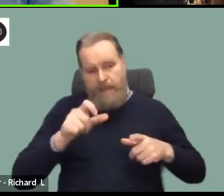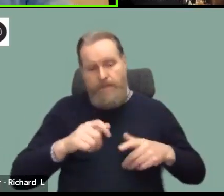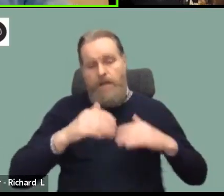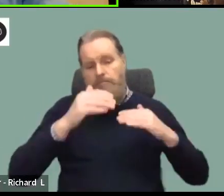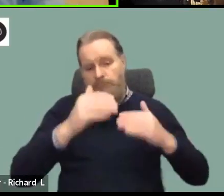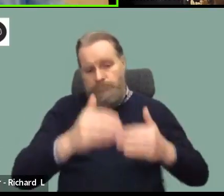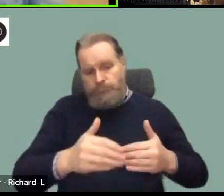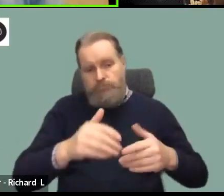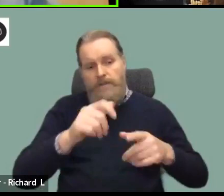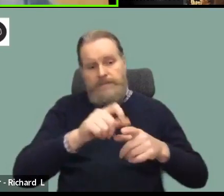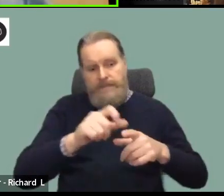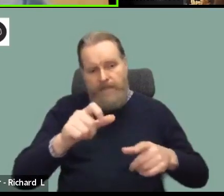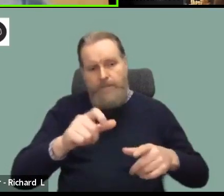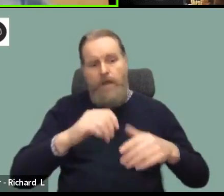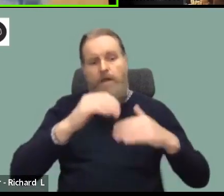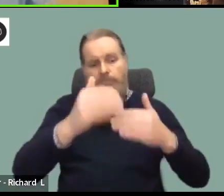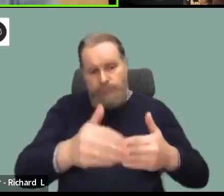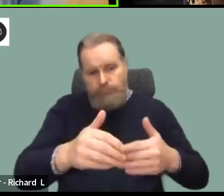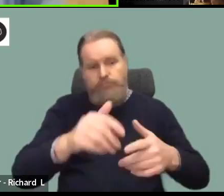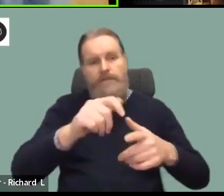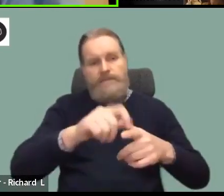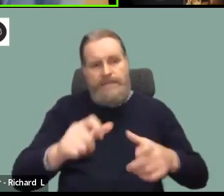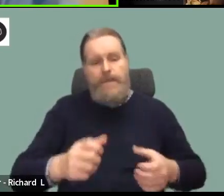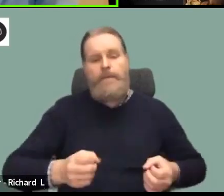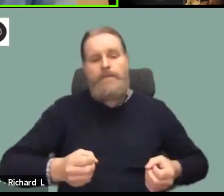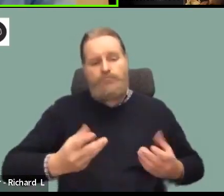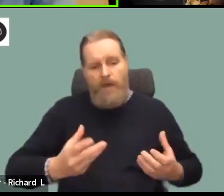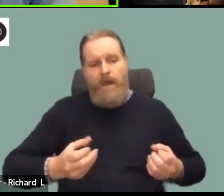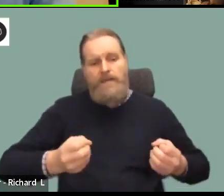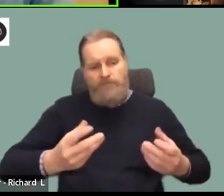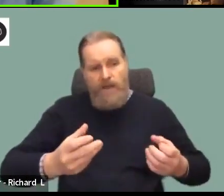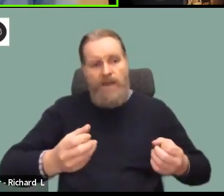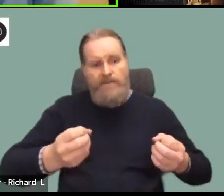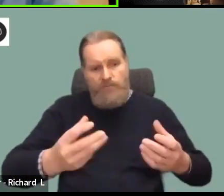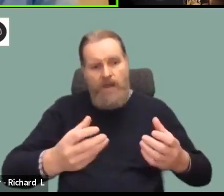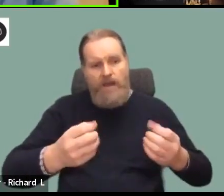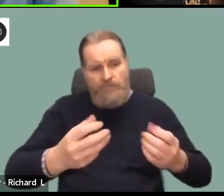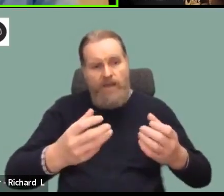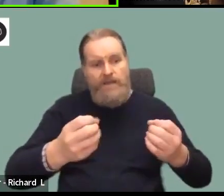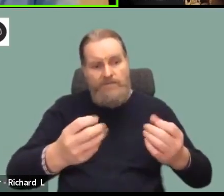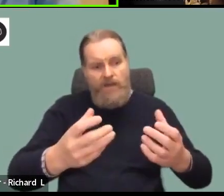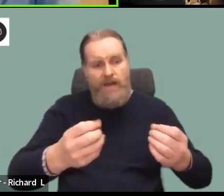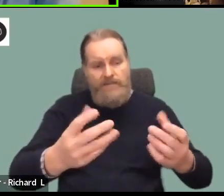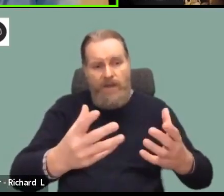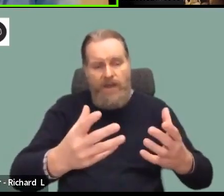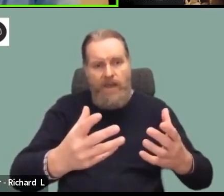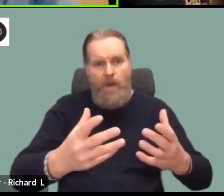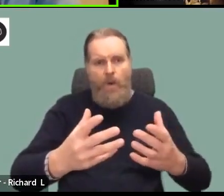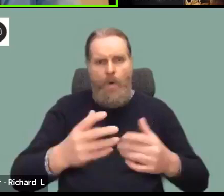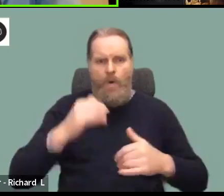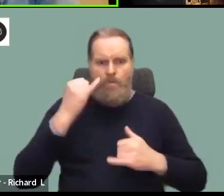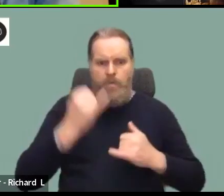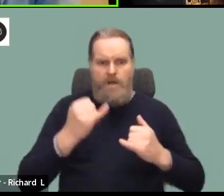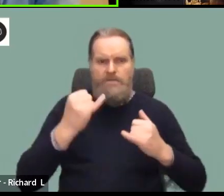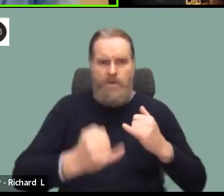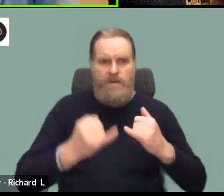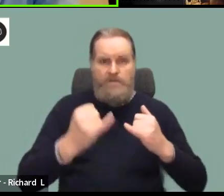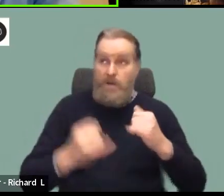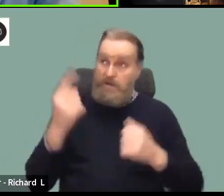target targeted action in the civil service targeted action in the civil service already causing them serious problems, it will be much more pressure on the government. then than just taking a one than just taking a one day